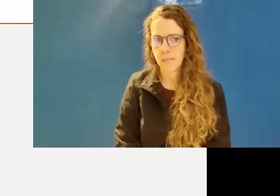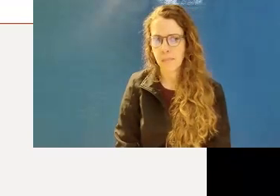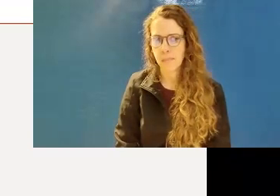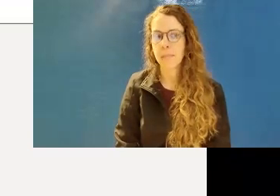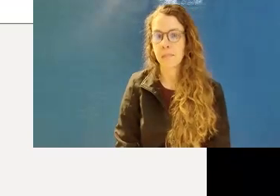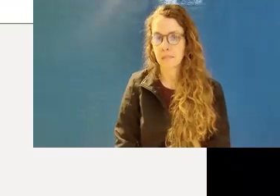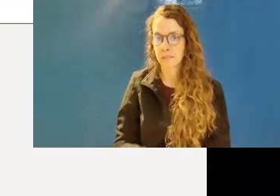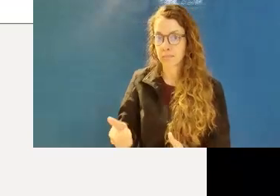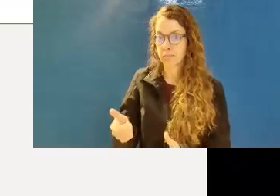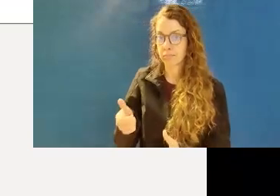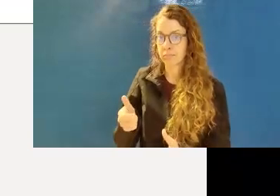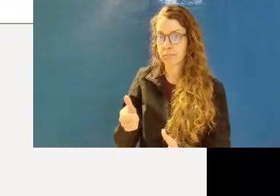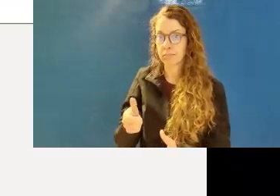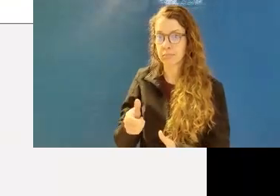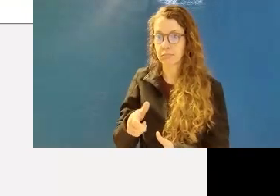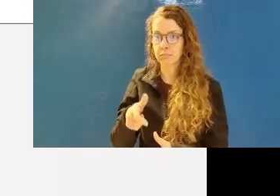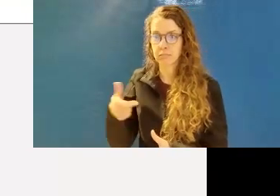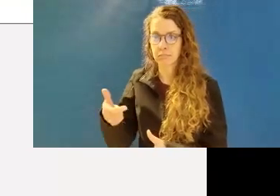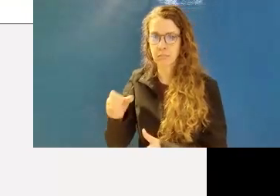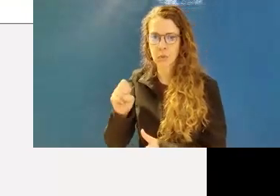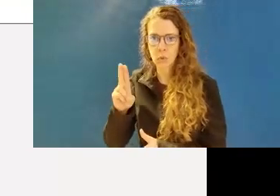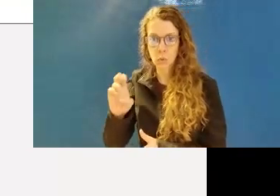All right. Are there any questions on the Canvas